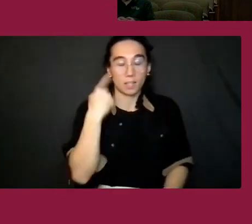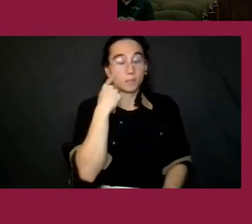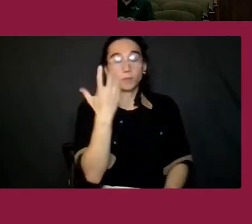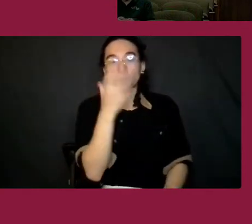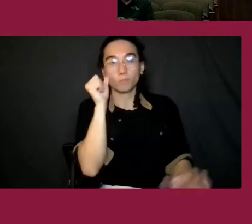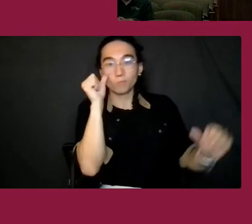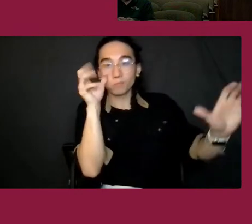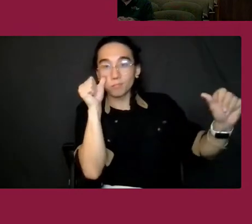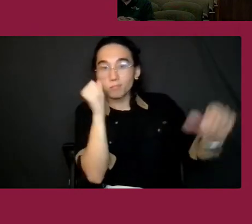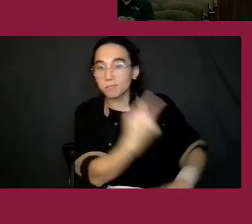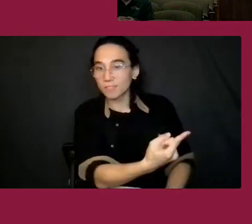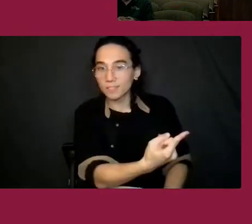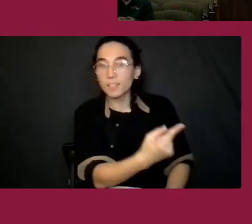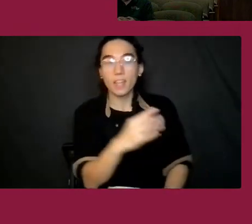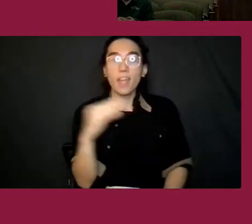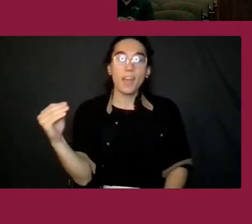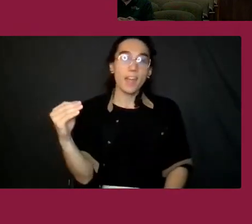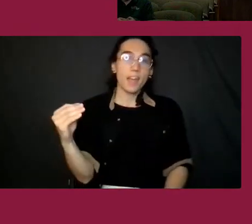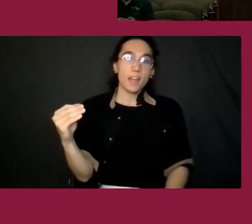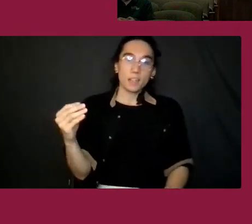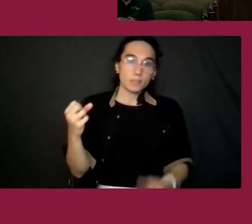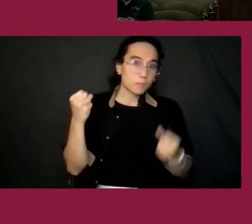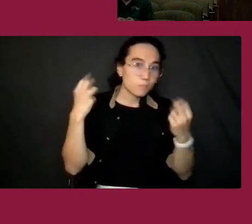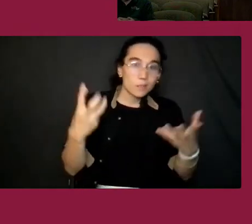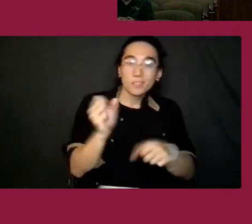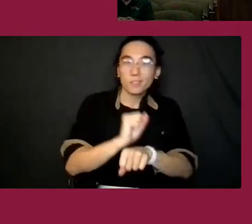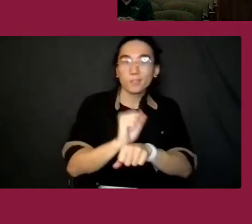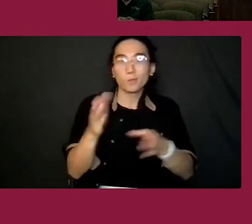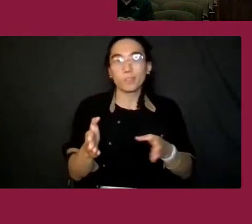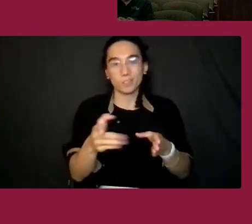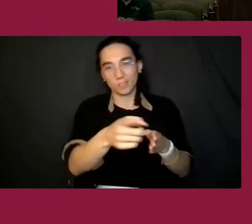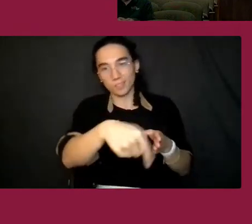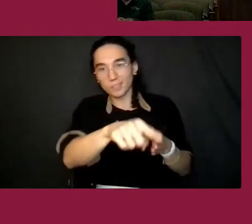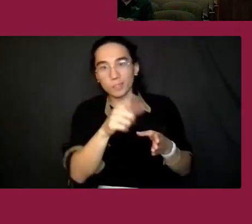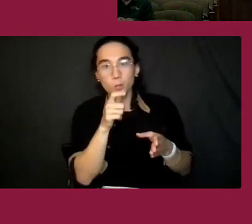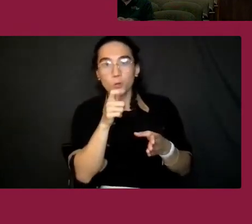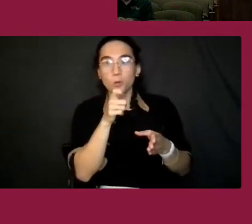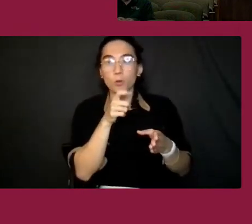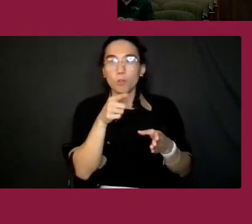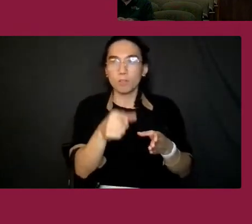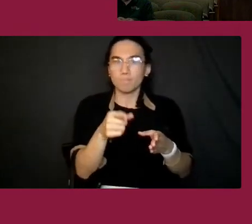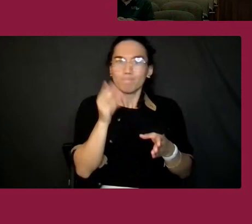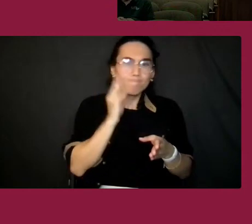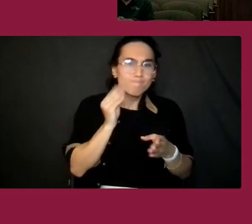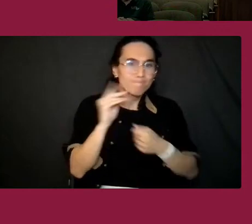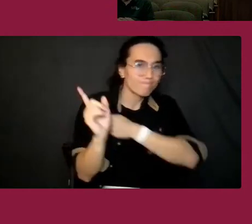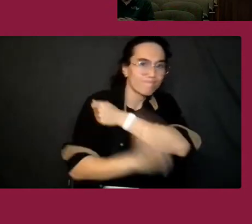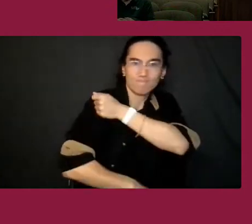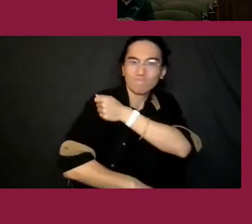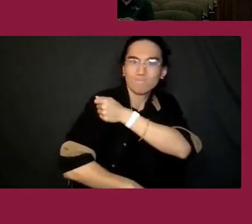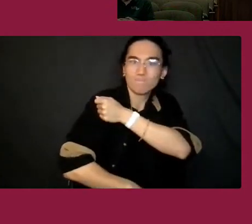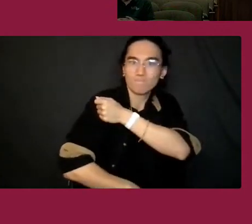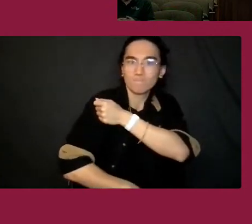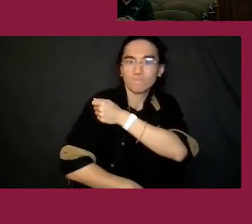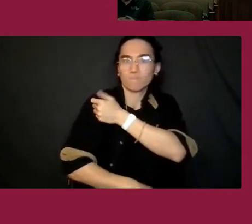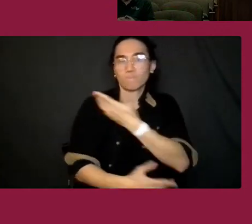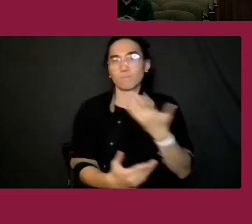large body of employees that have faced disciplinary action in one way or the other or termination or